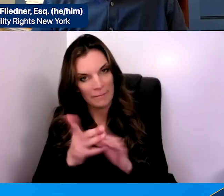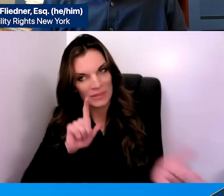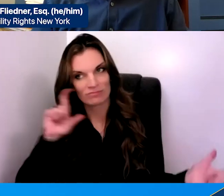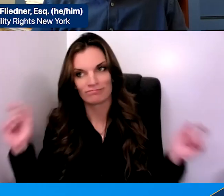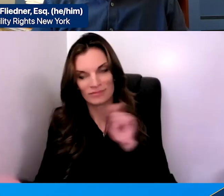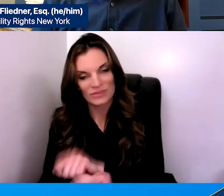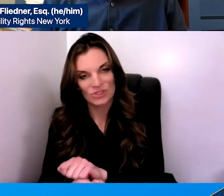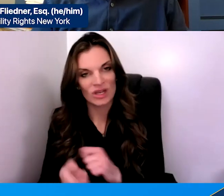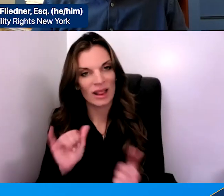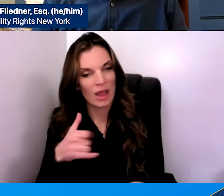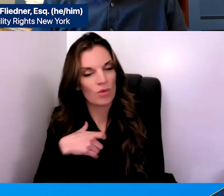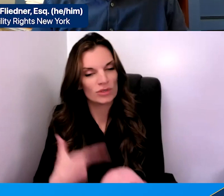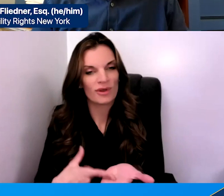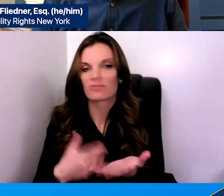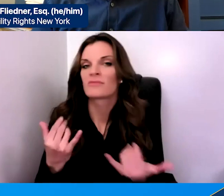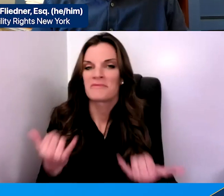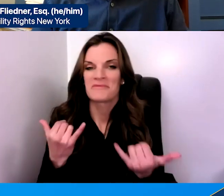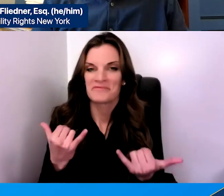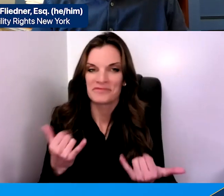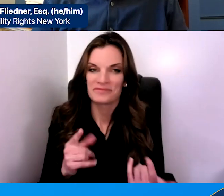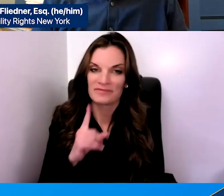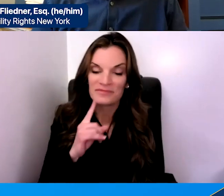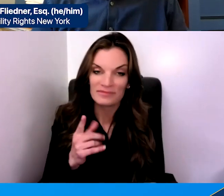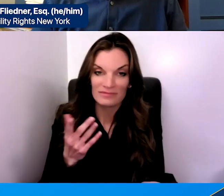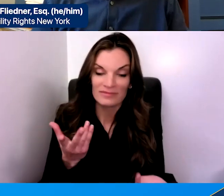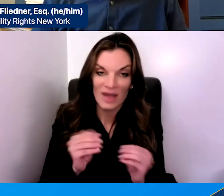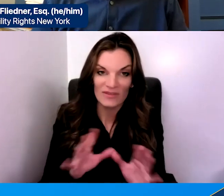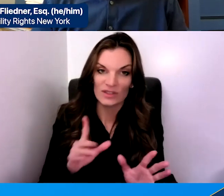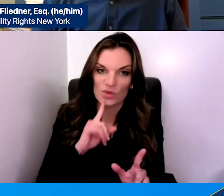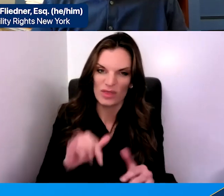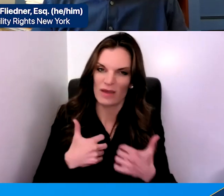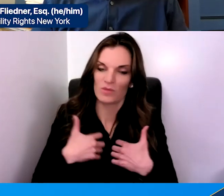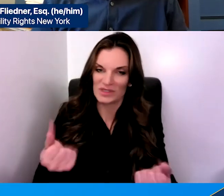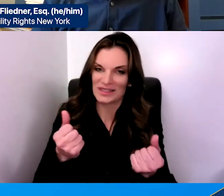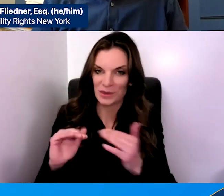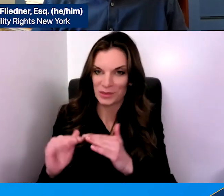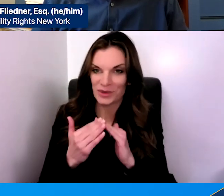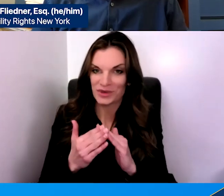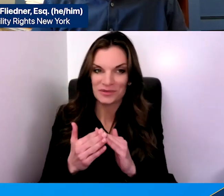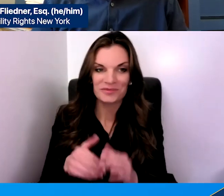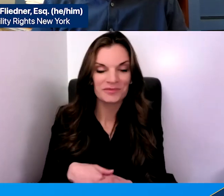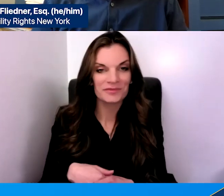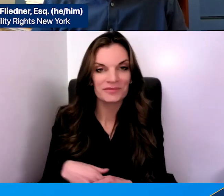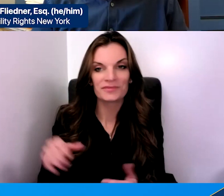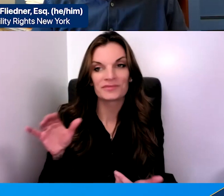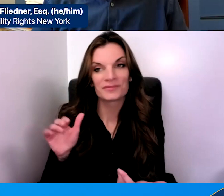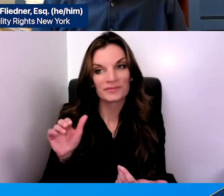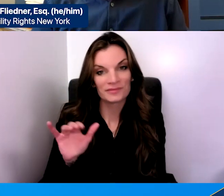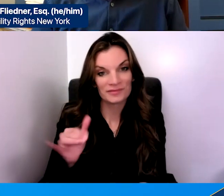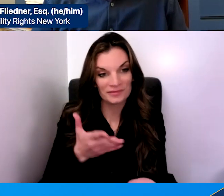And ultimately really build more resilient communities. So as much as you all can, I